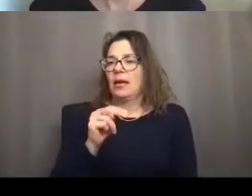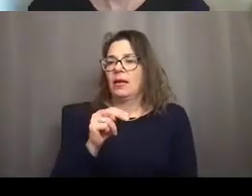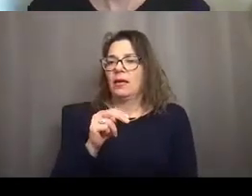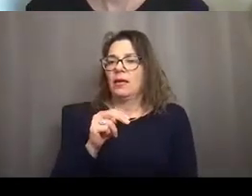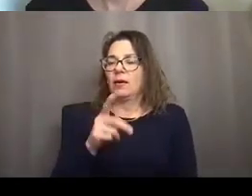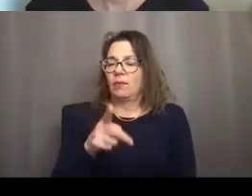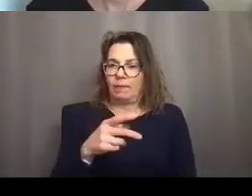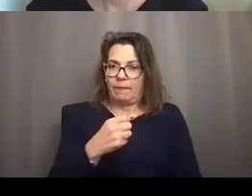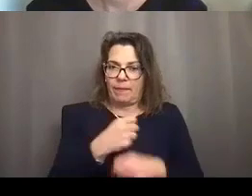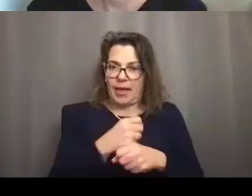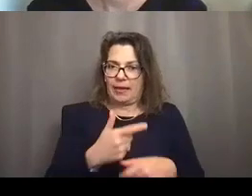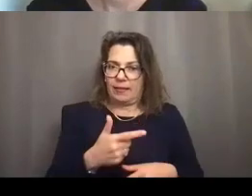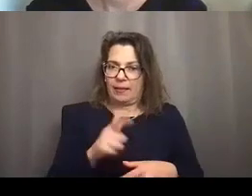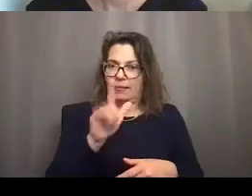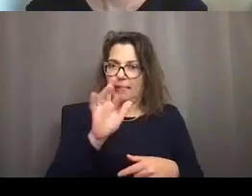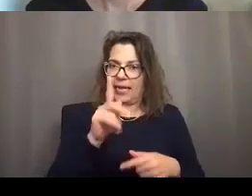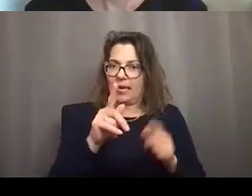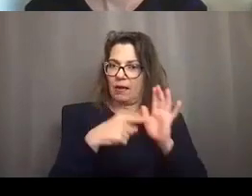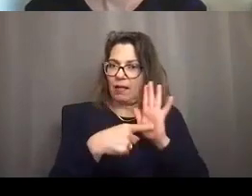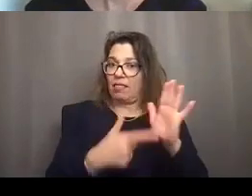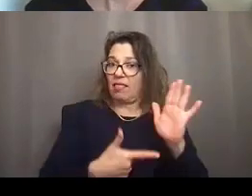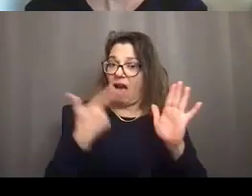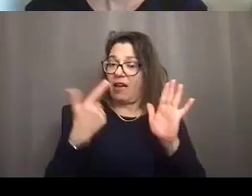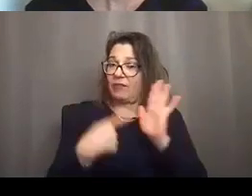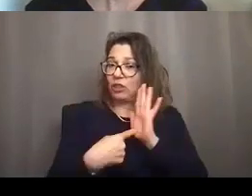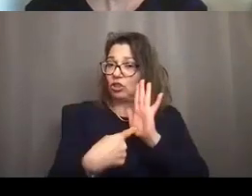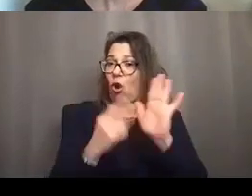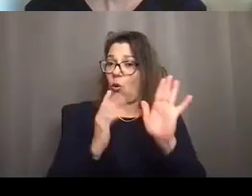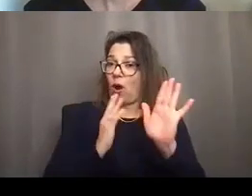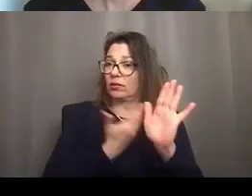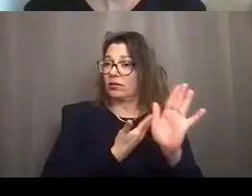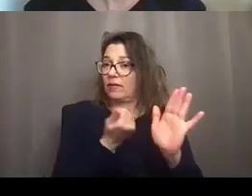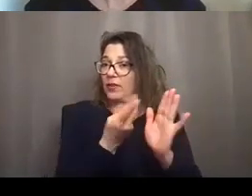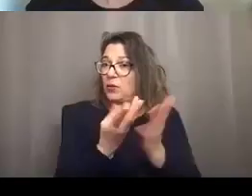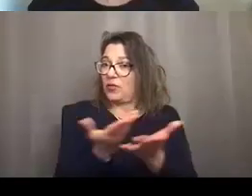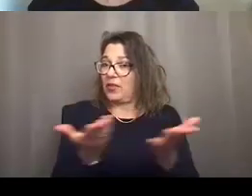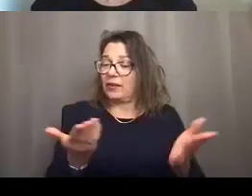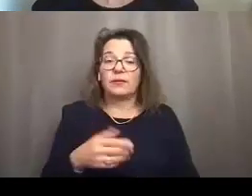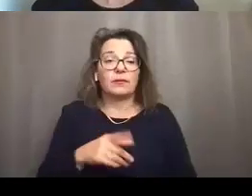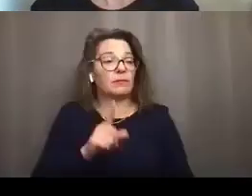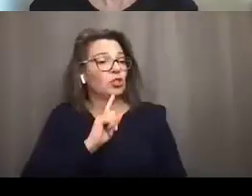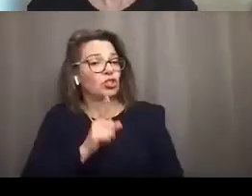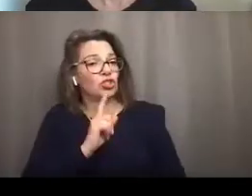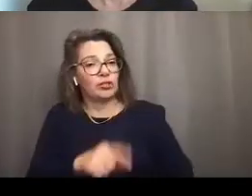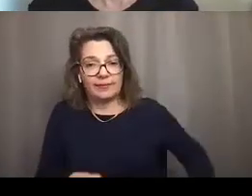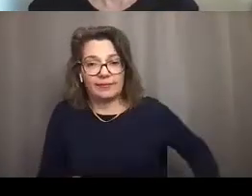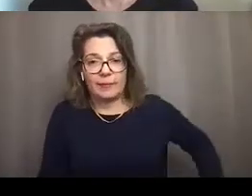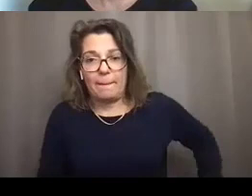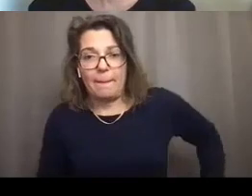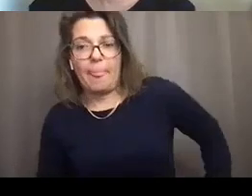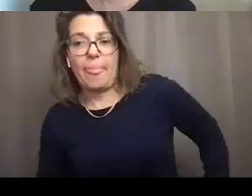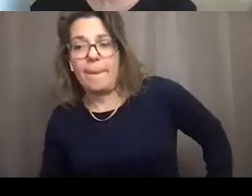so I can ask you to show us a couple of things. Cindy Danielson: Sounds good. Megan Columbus: All right, so some people